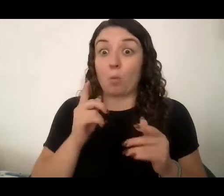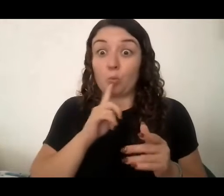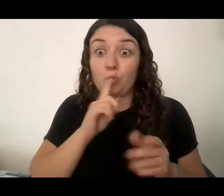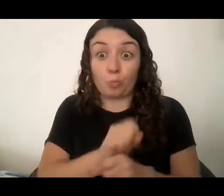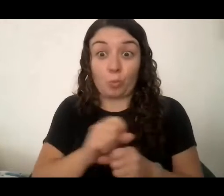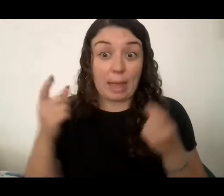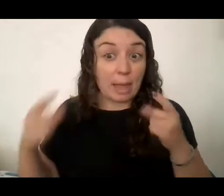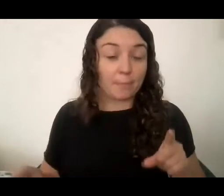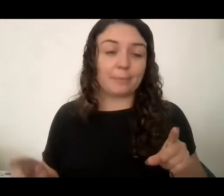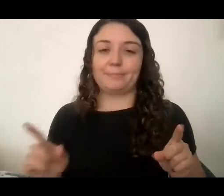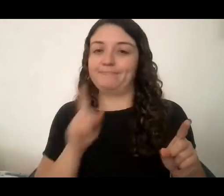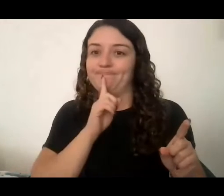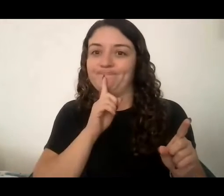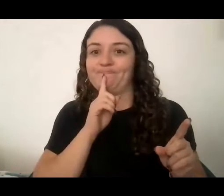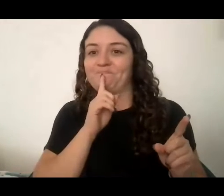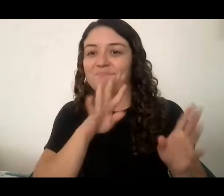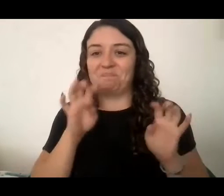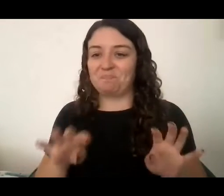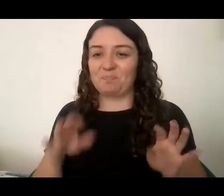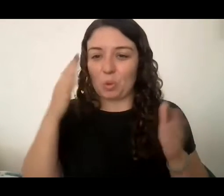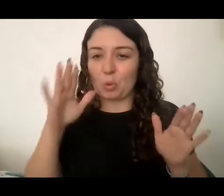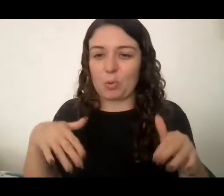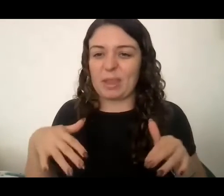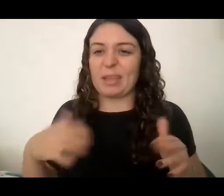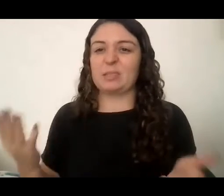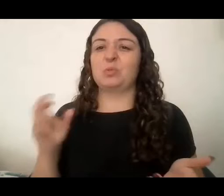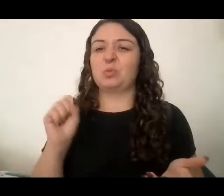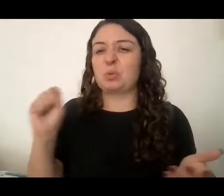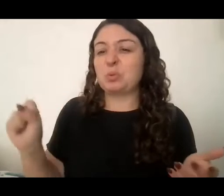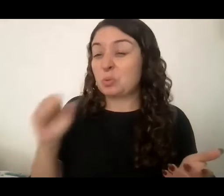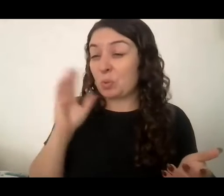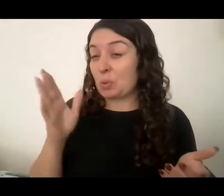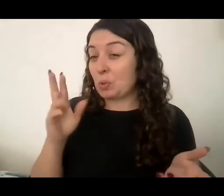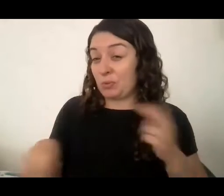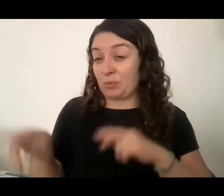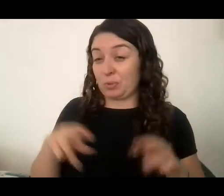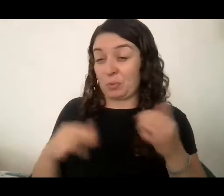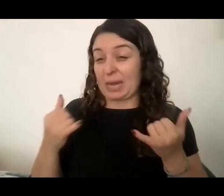things might not go great. So Social Security doesn't want to review her work right now because